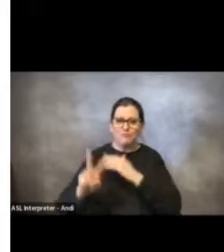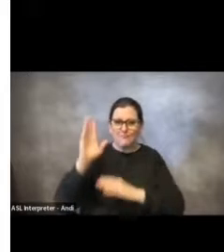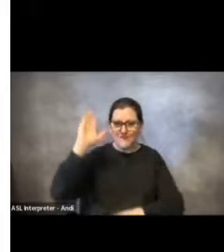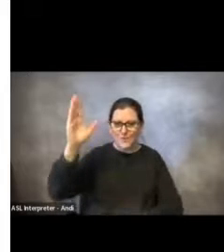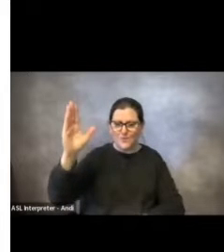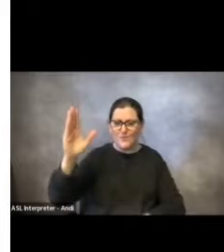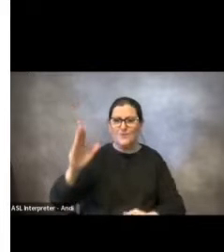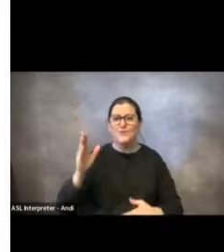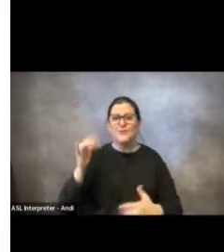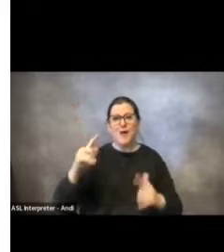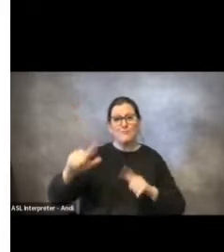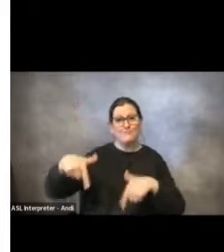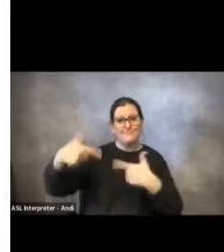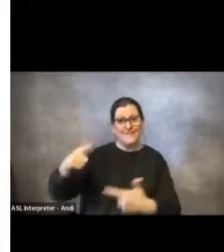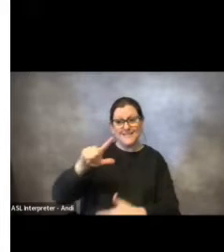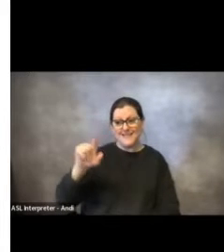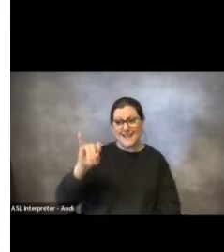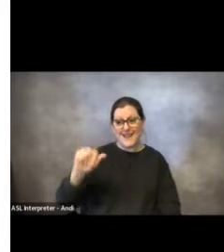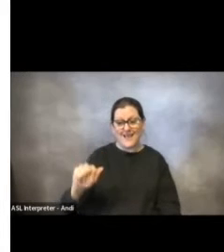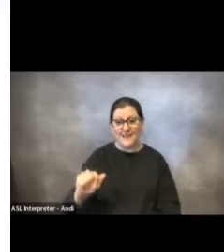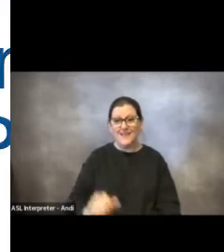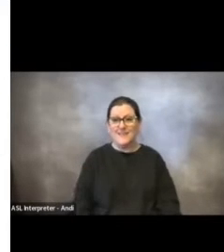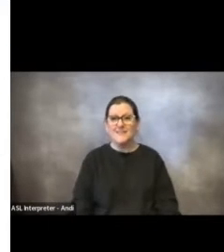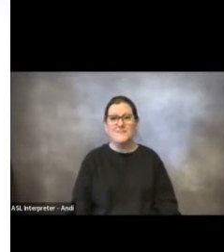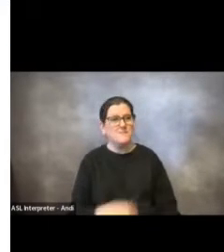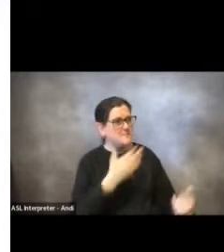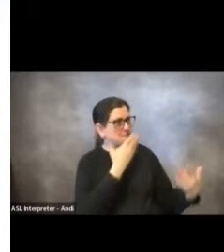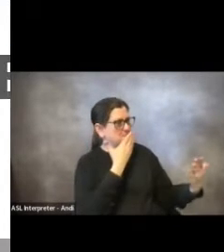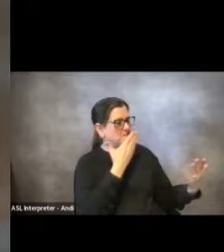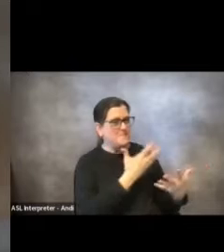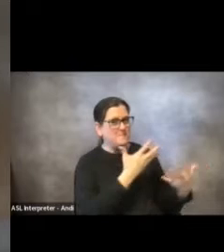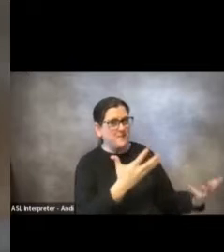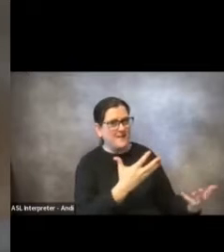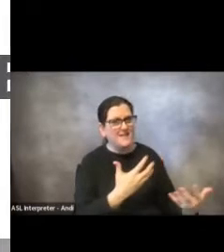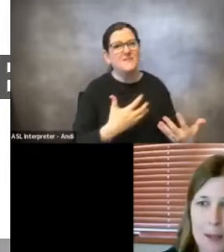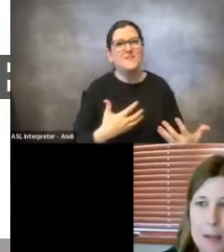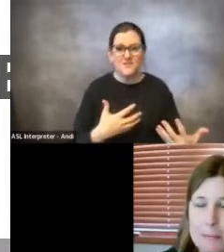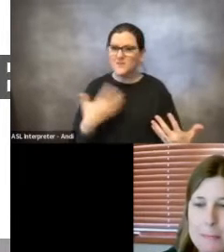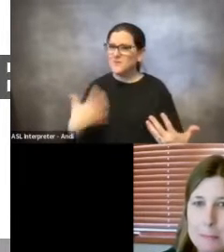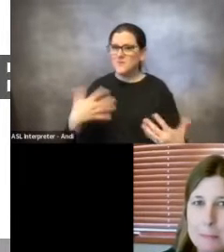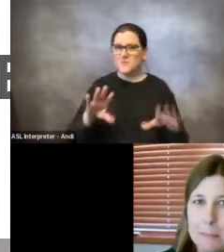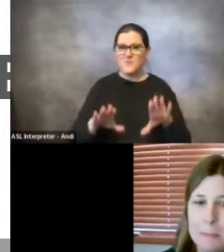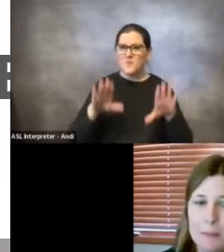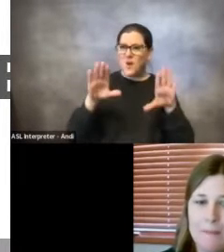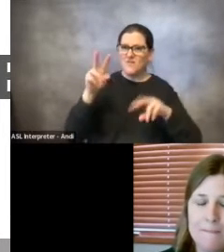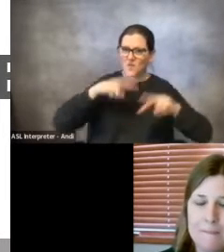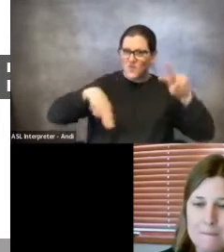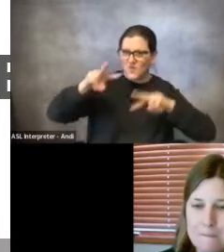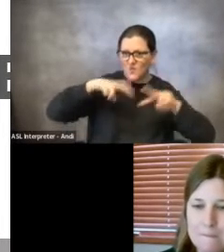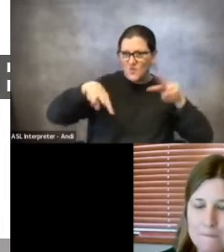turn it back to you, Zaida. Zaida Ricker: Thank you so much, Megan. That was wonderful overview. And we're truly